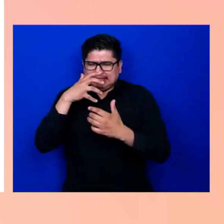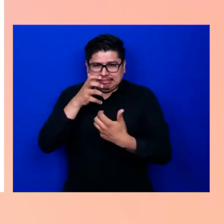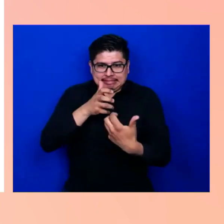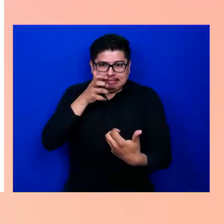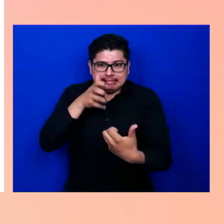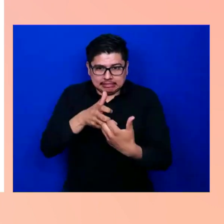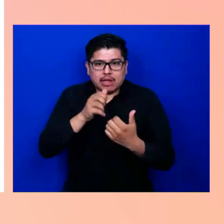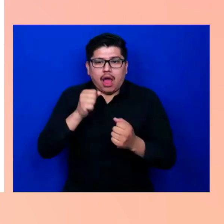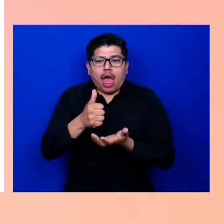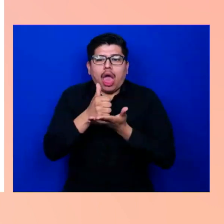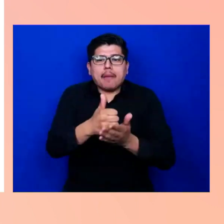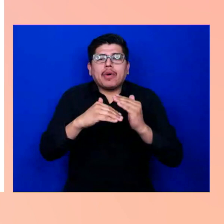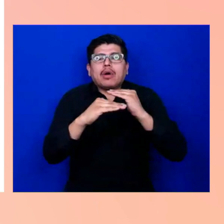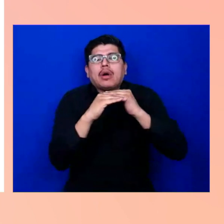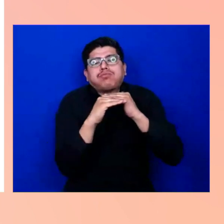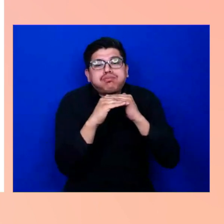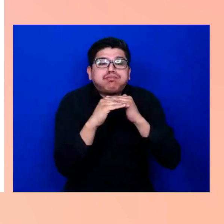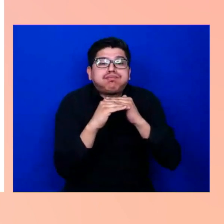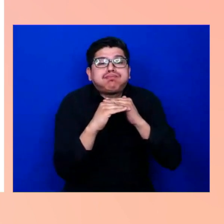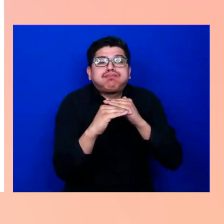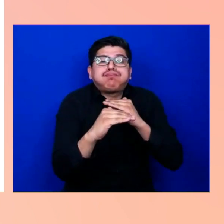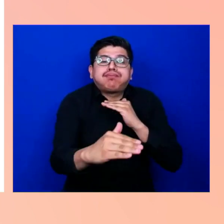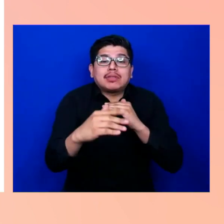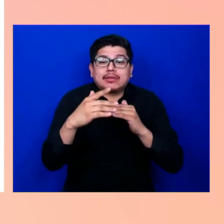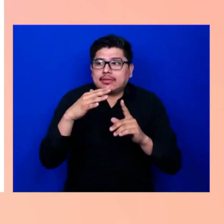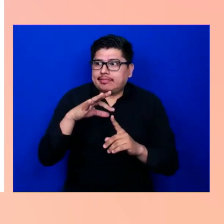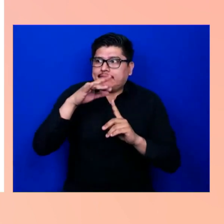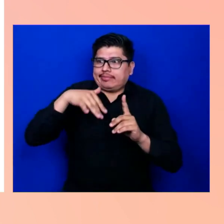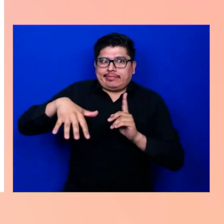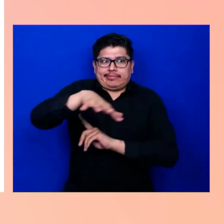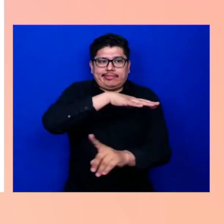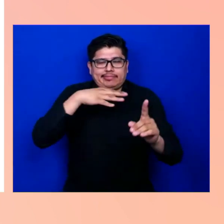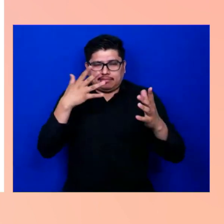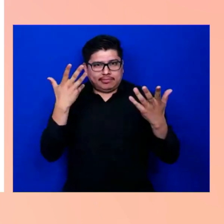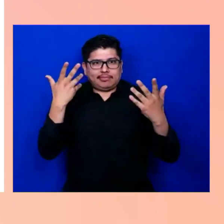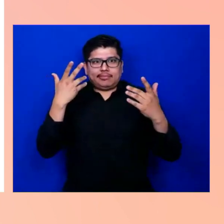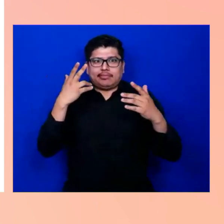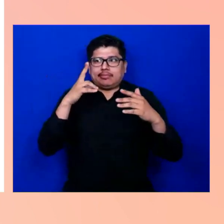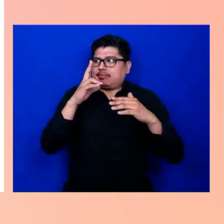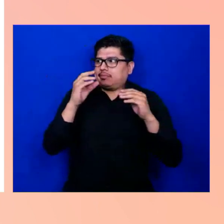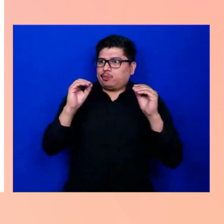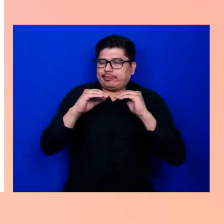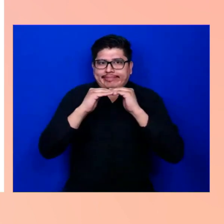especially in an unpredictable work environment. Written concise instructions is another one.